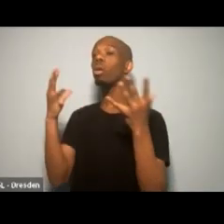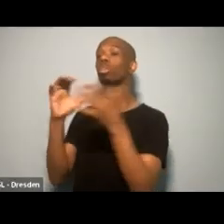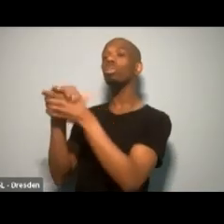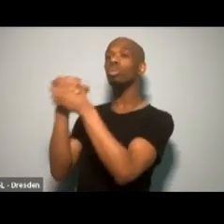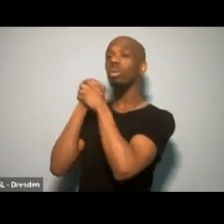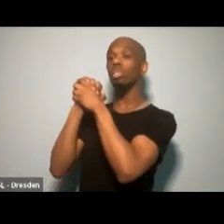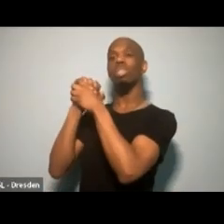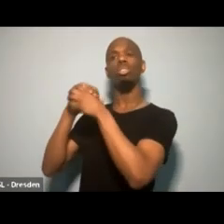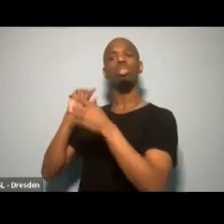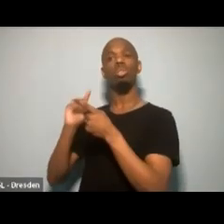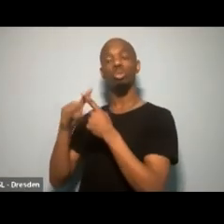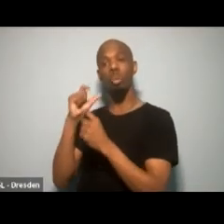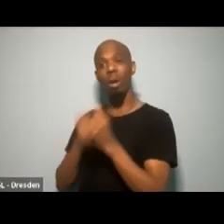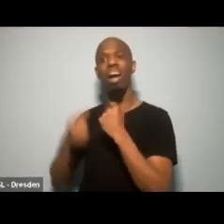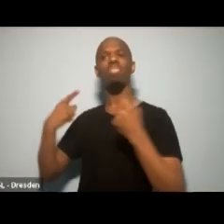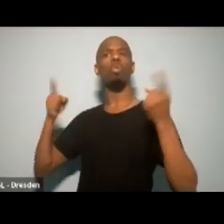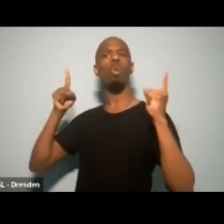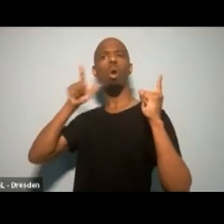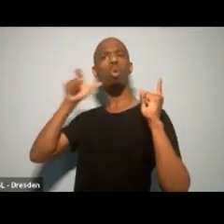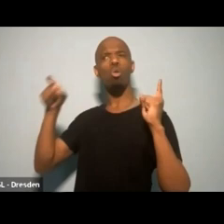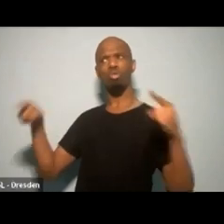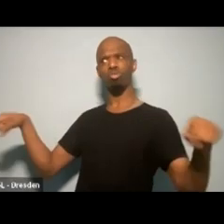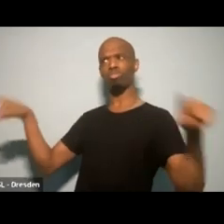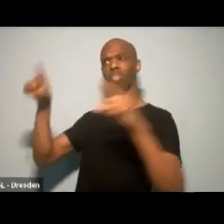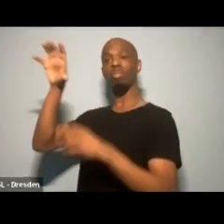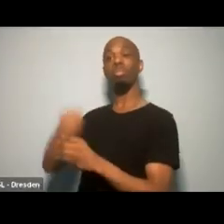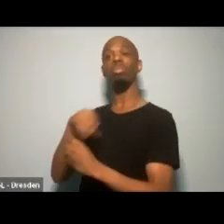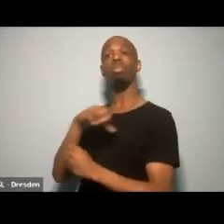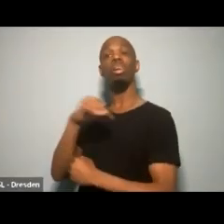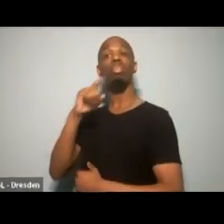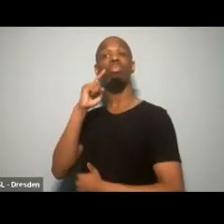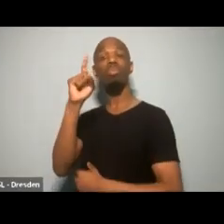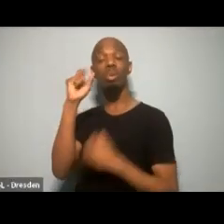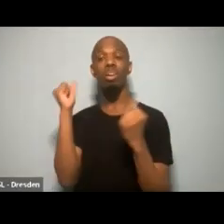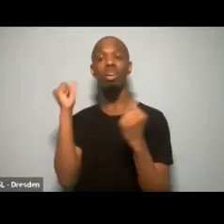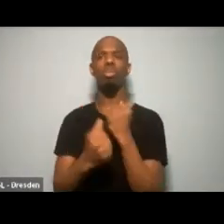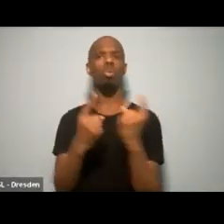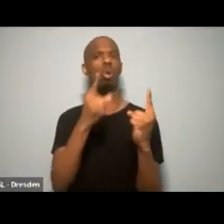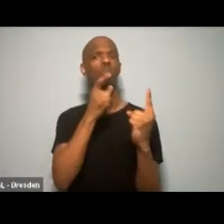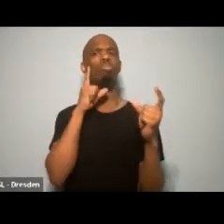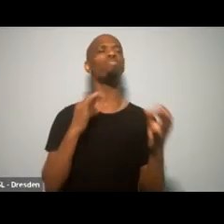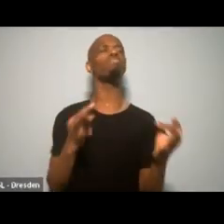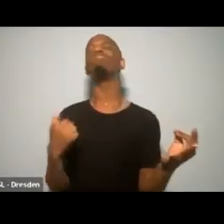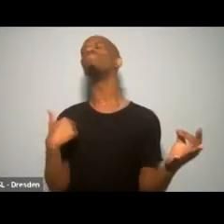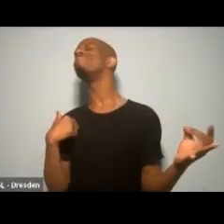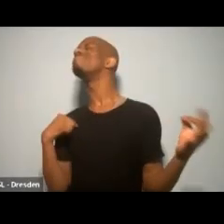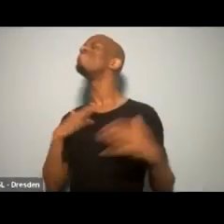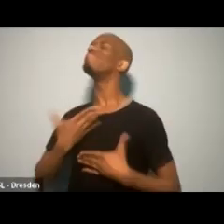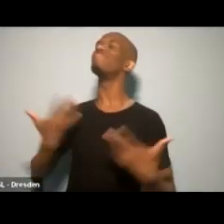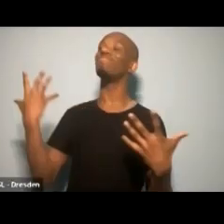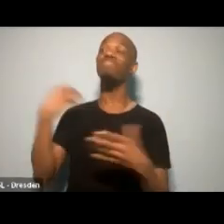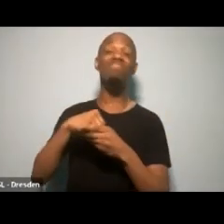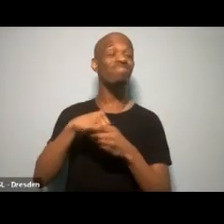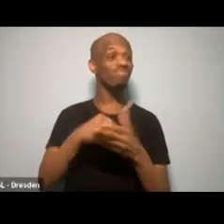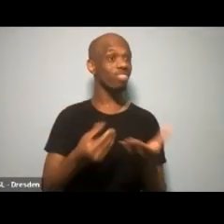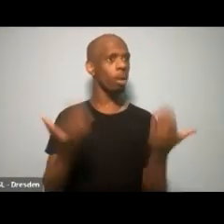and thank you for everyone, to everyone, for attending this launch today. Congratulations, Taiwo. Congratulations to your colleagues.